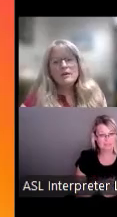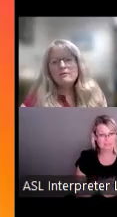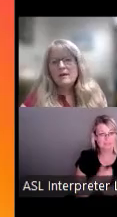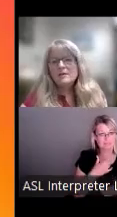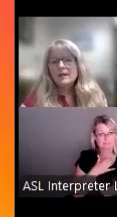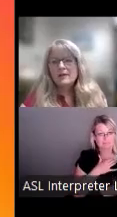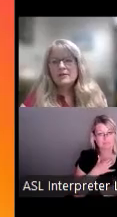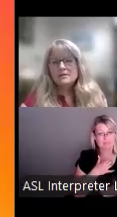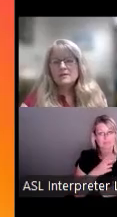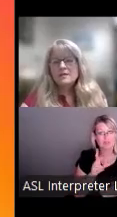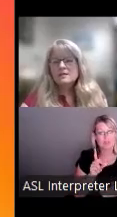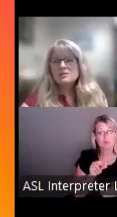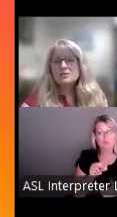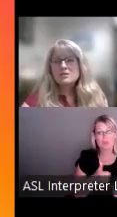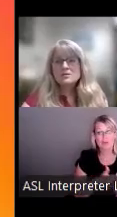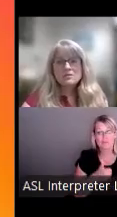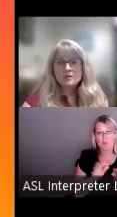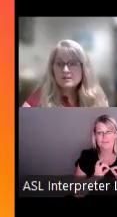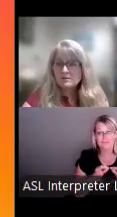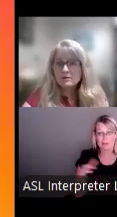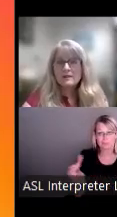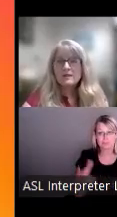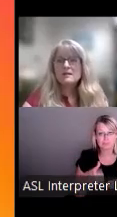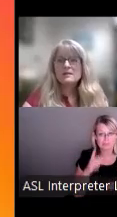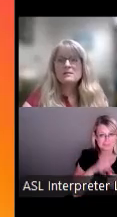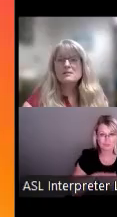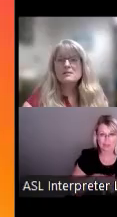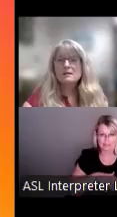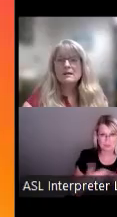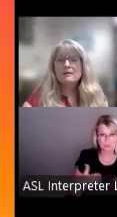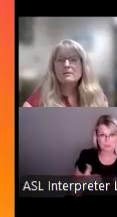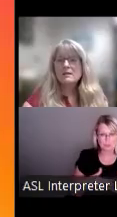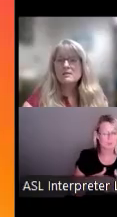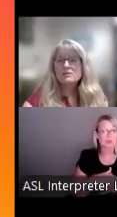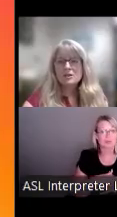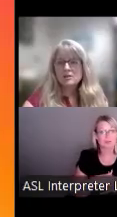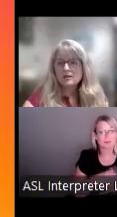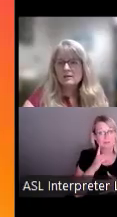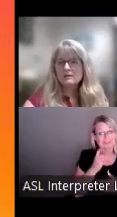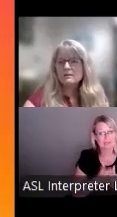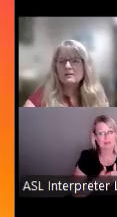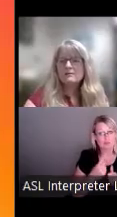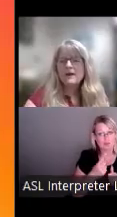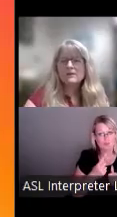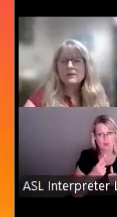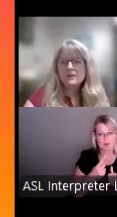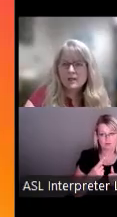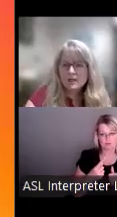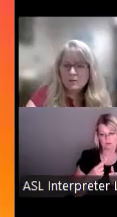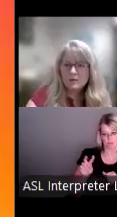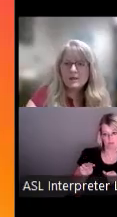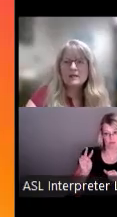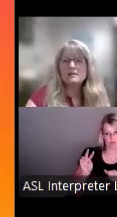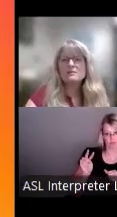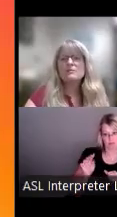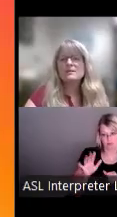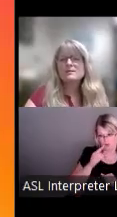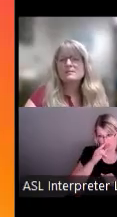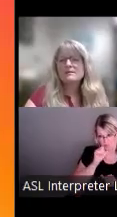avoid family gatherings because it's just too stressful, because everybody's judging the fact that their kid won't eat what's